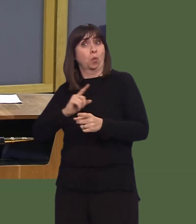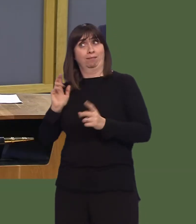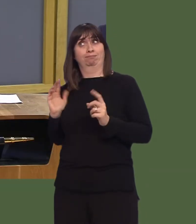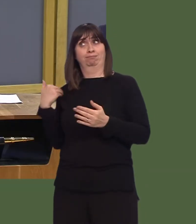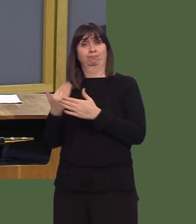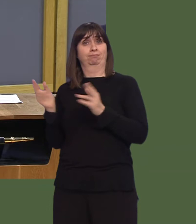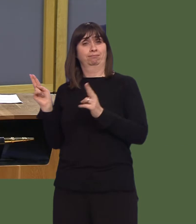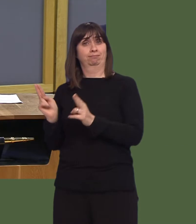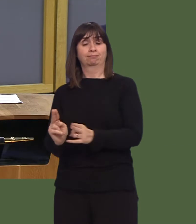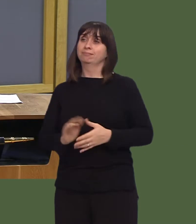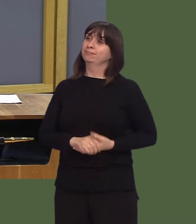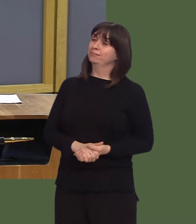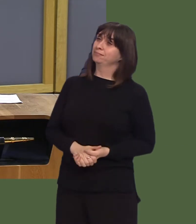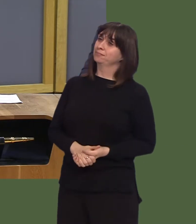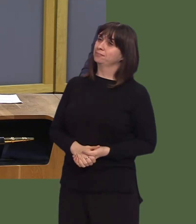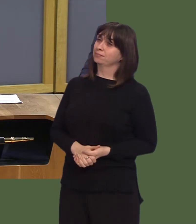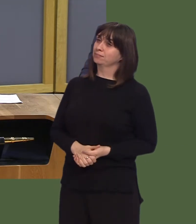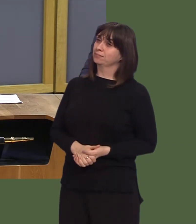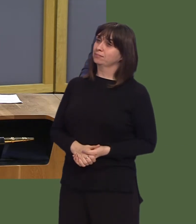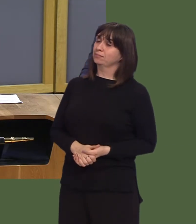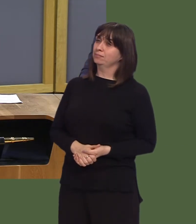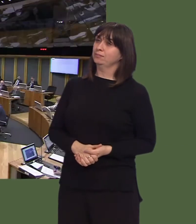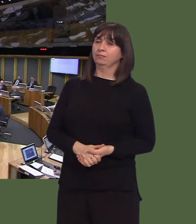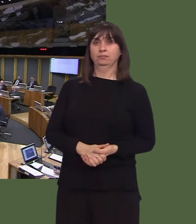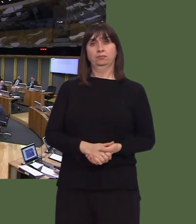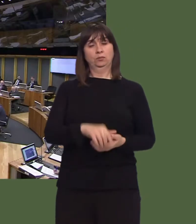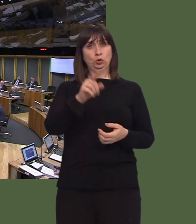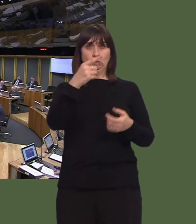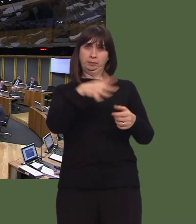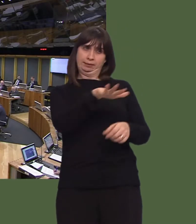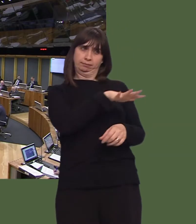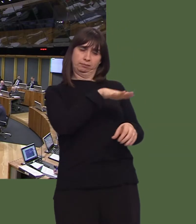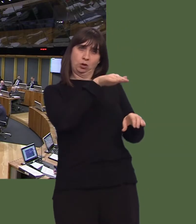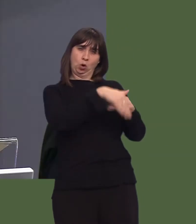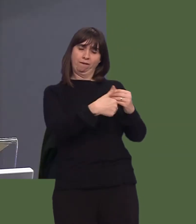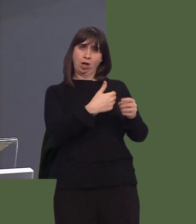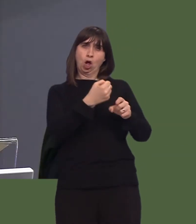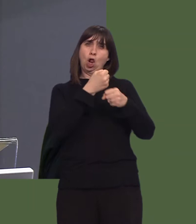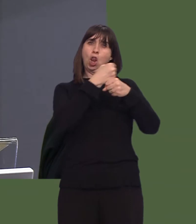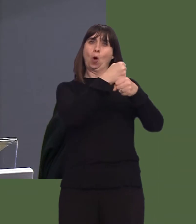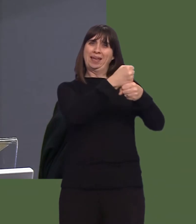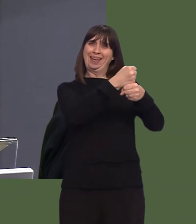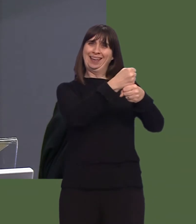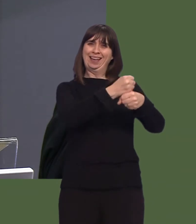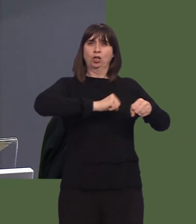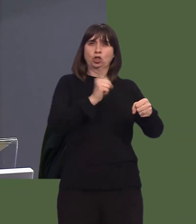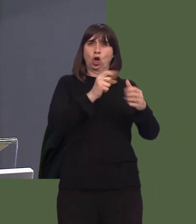Neil McEvoy AM: 6. What assessment has the First Minister made of the Lobbying (Scotland) Act 2016, and how